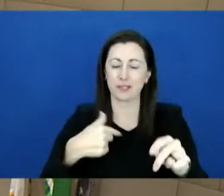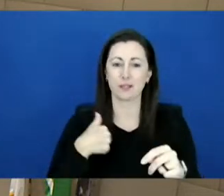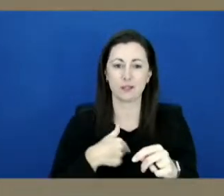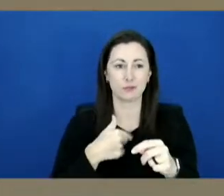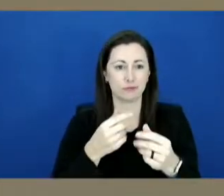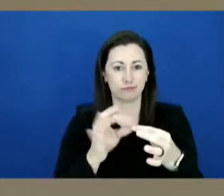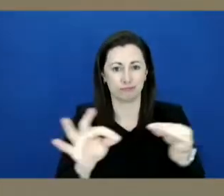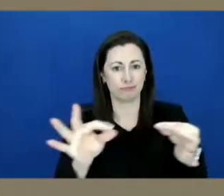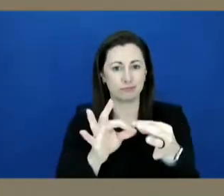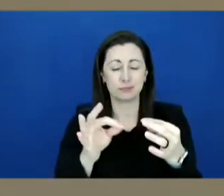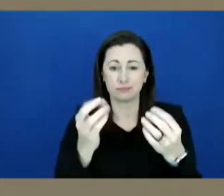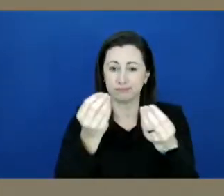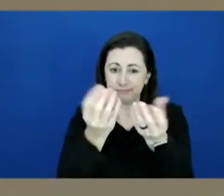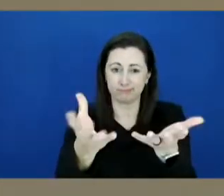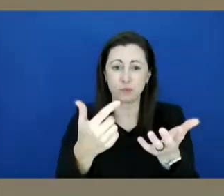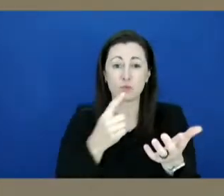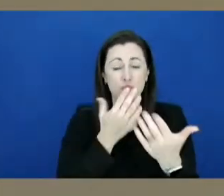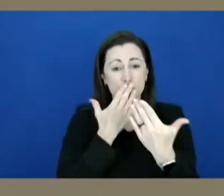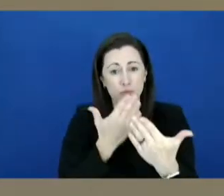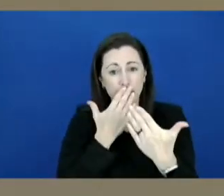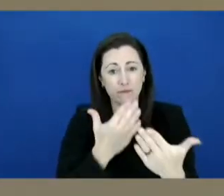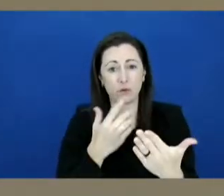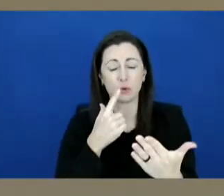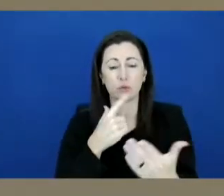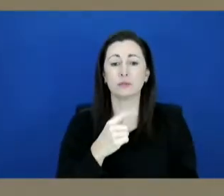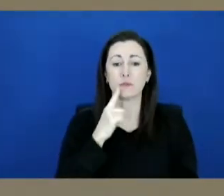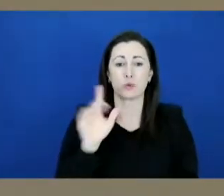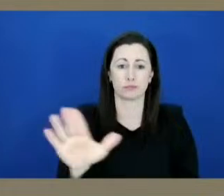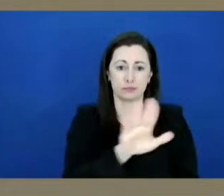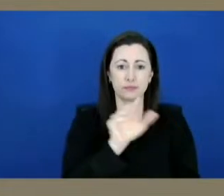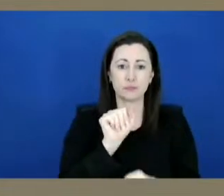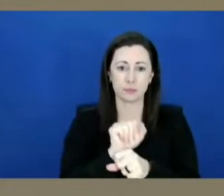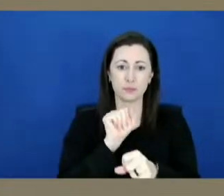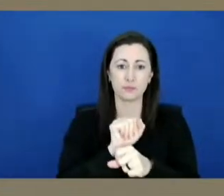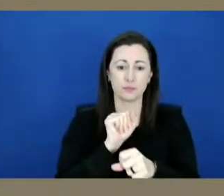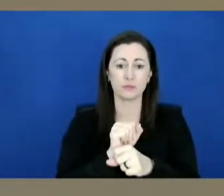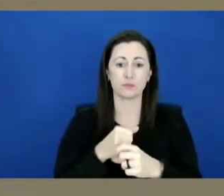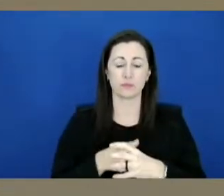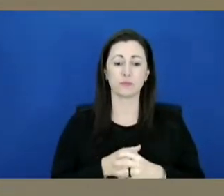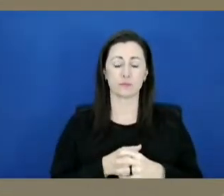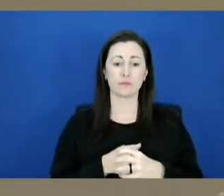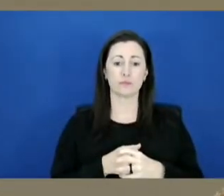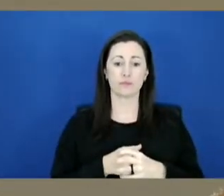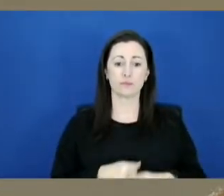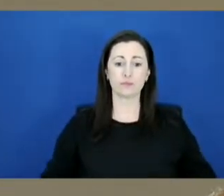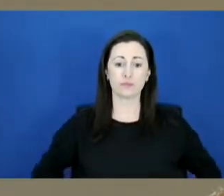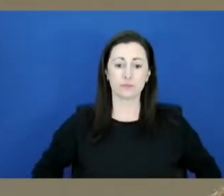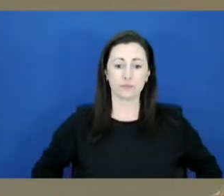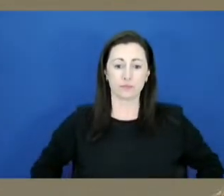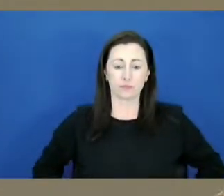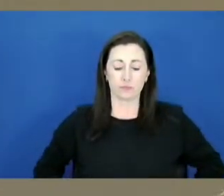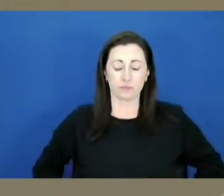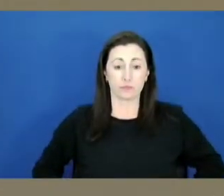BY, EITHER.